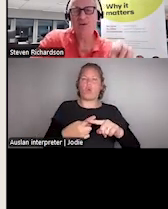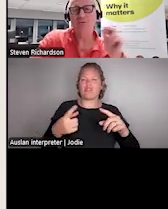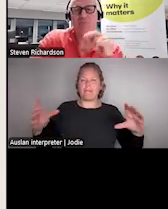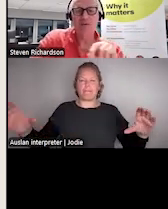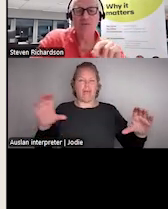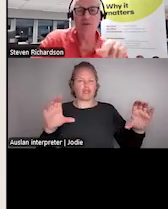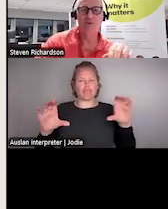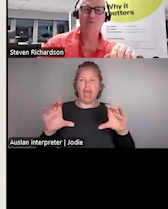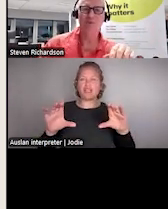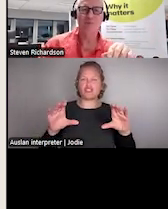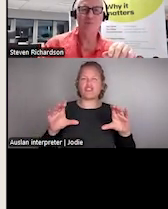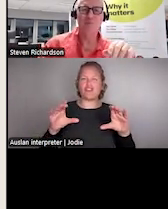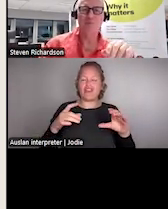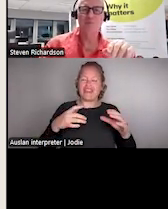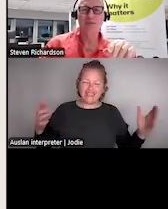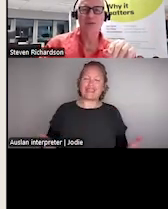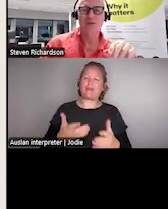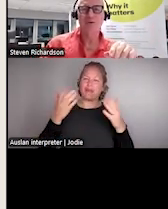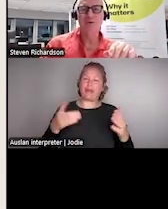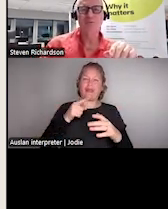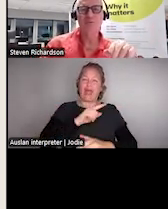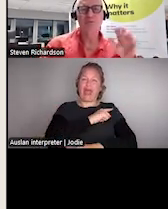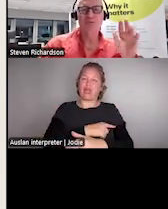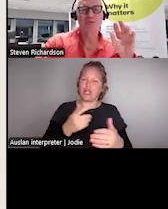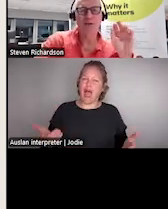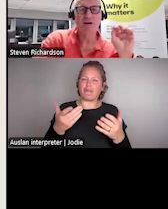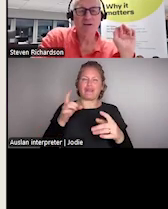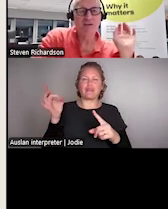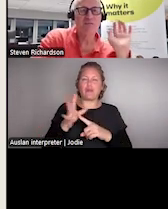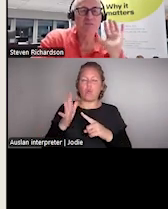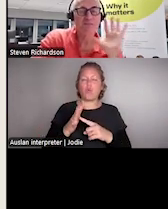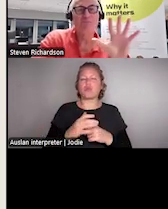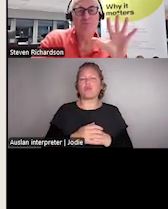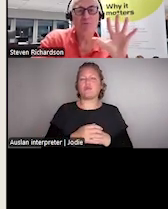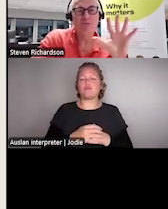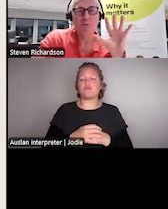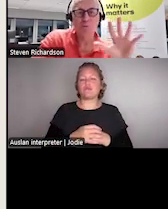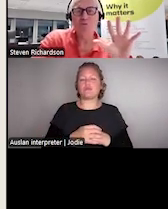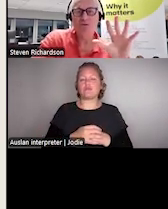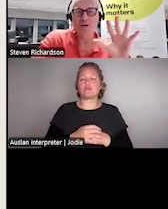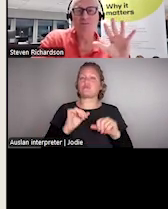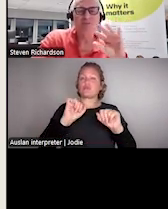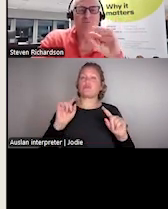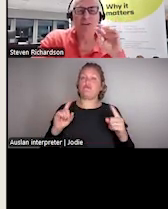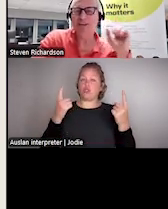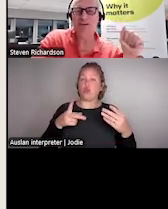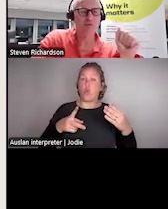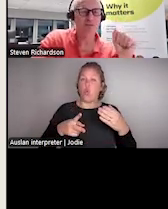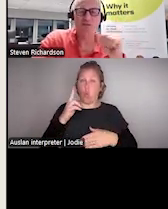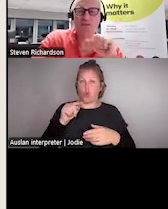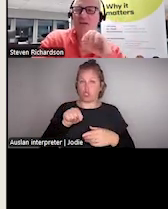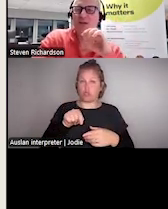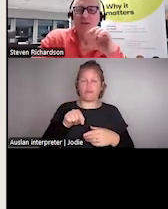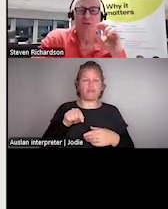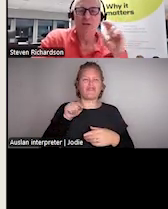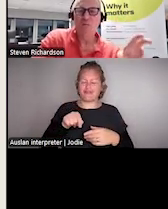keep the momentum going is really important. Your first look -- launch time is important. "You